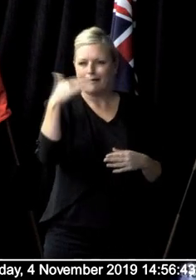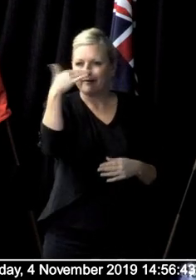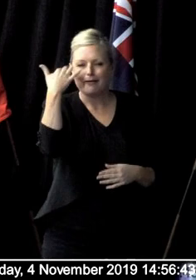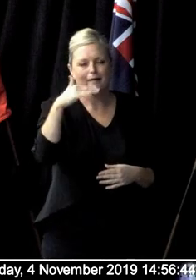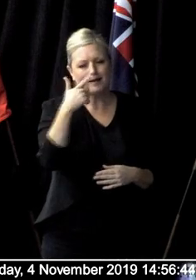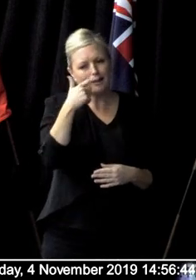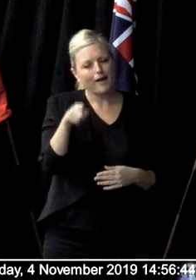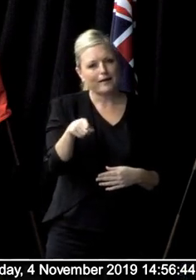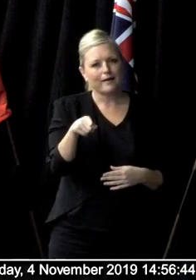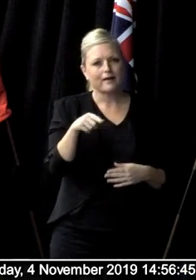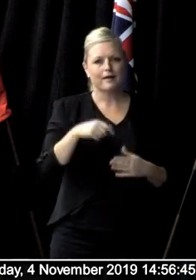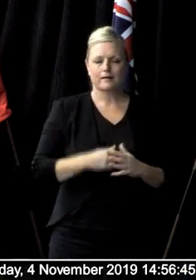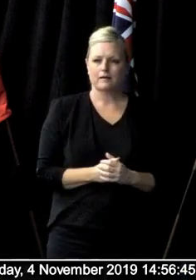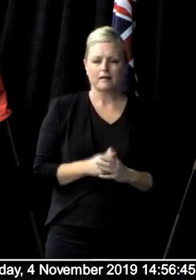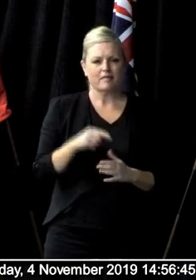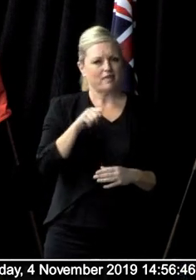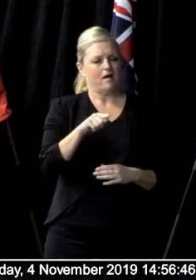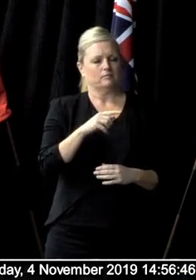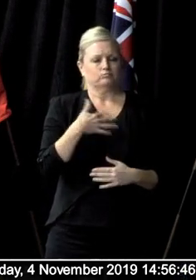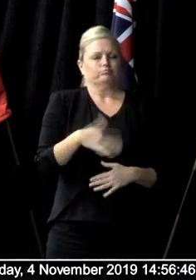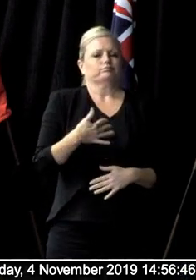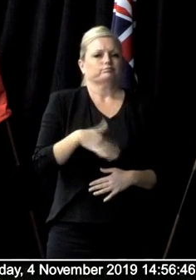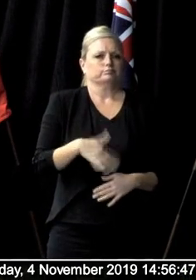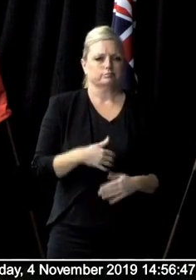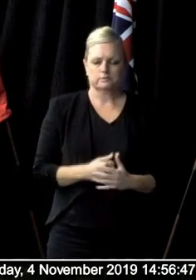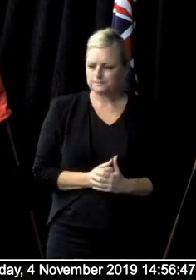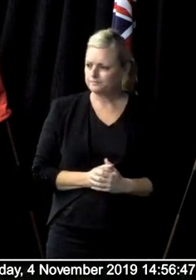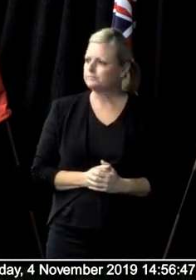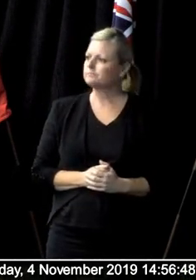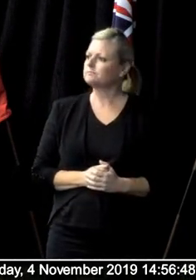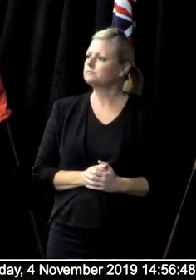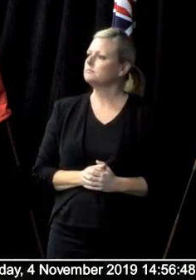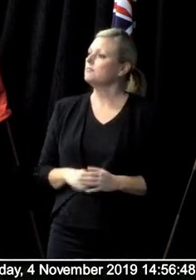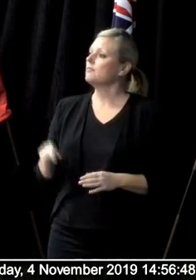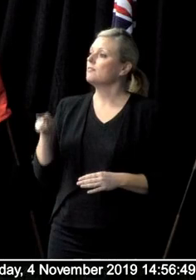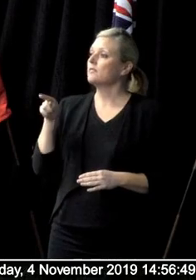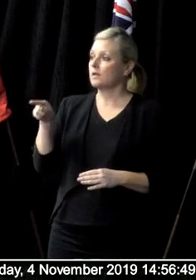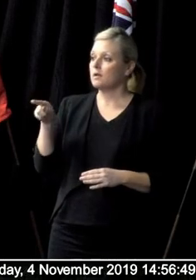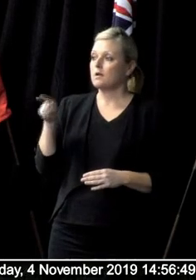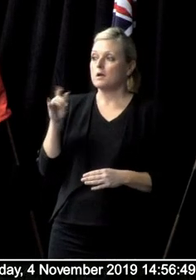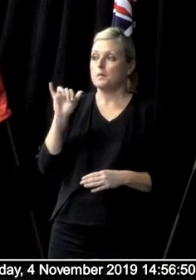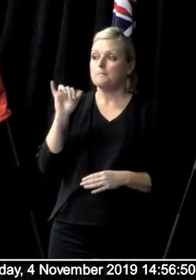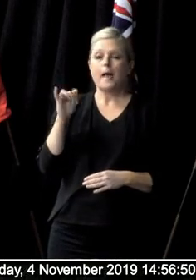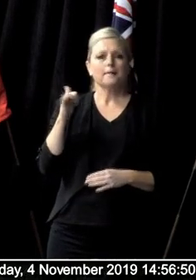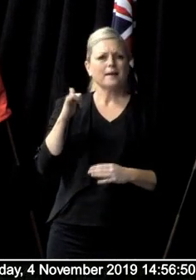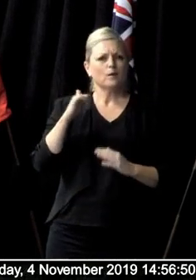I might – we might take an afternoon break, if that’s convenient, for 15 minutes.